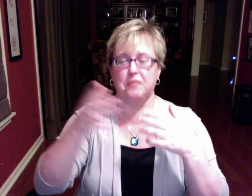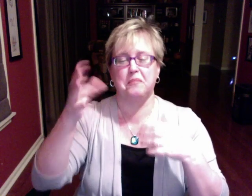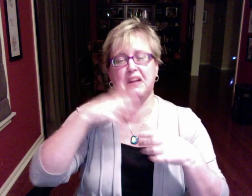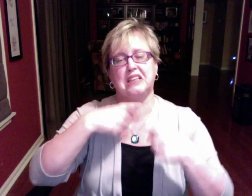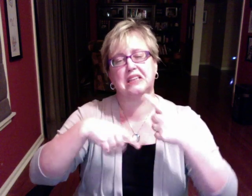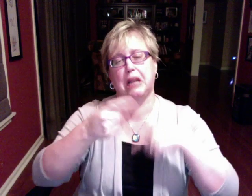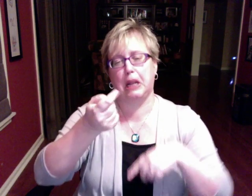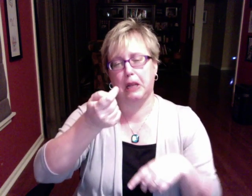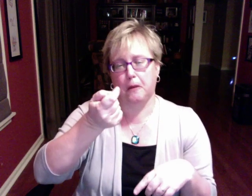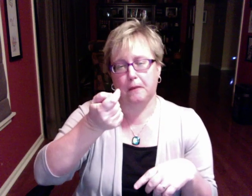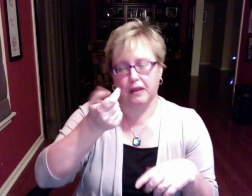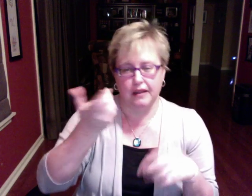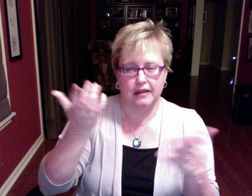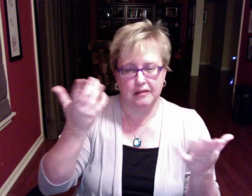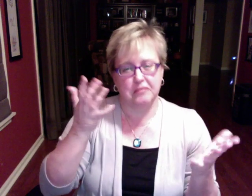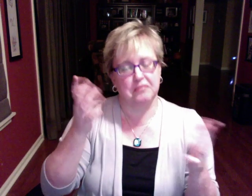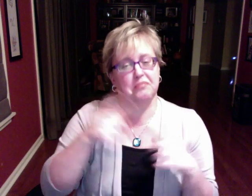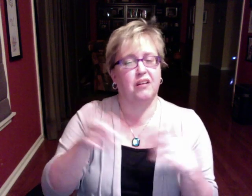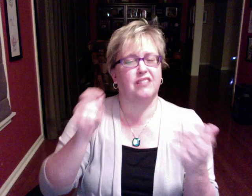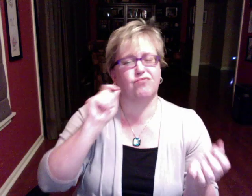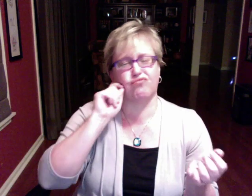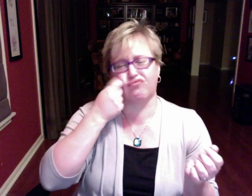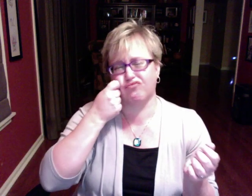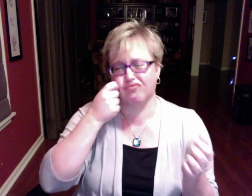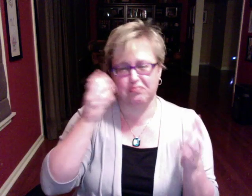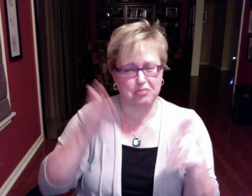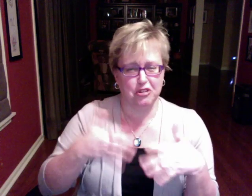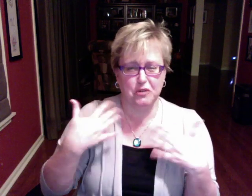He can sign a little bit. And he’s a really cool guy.